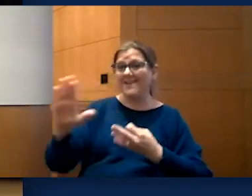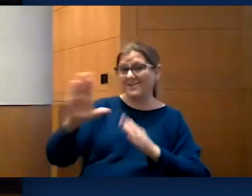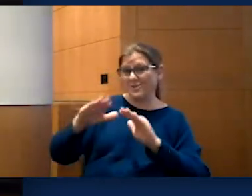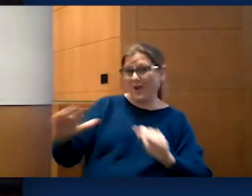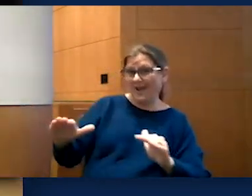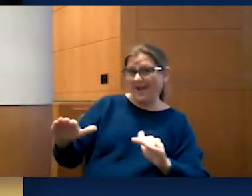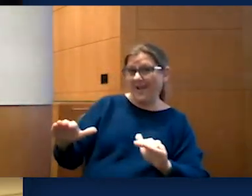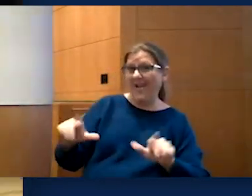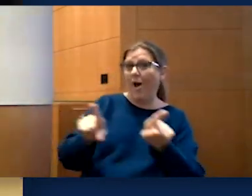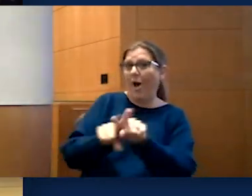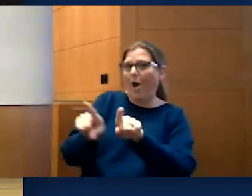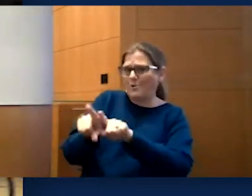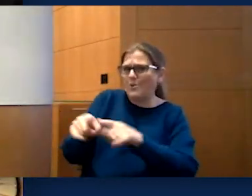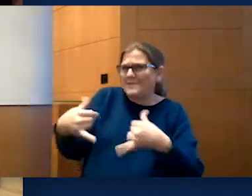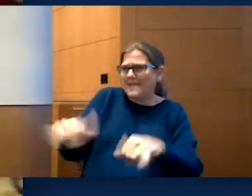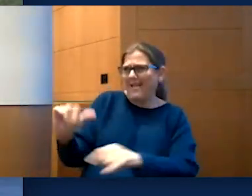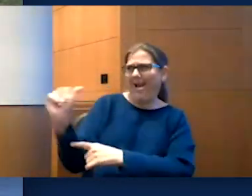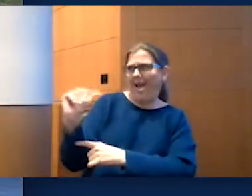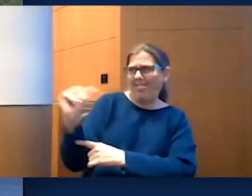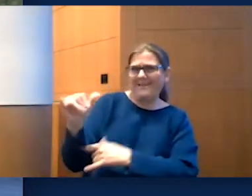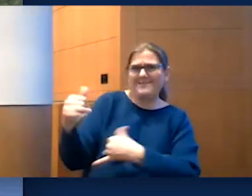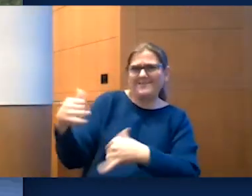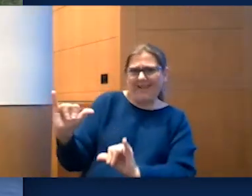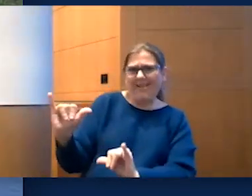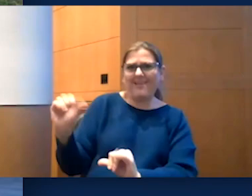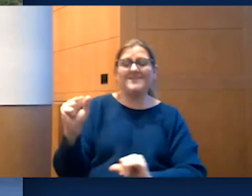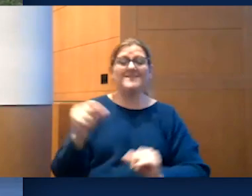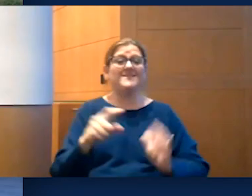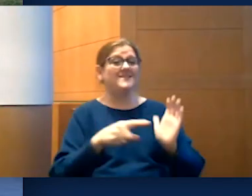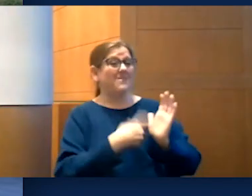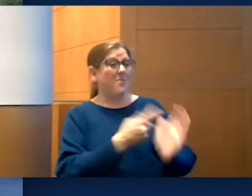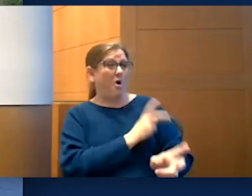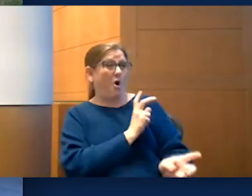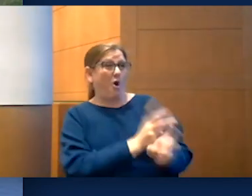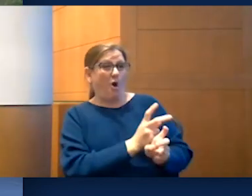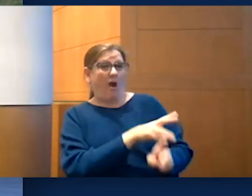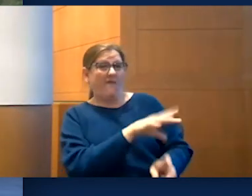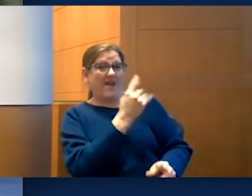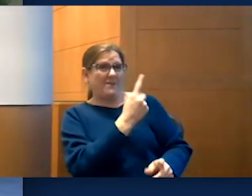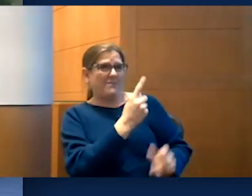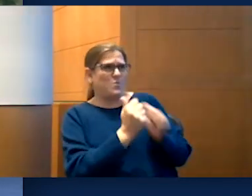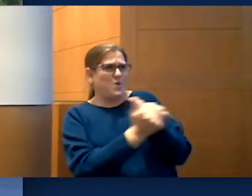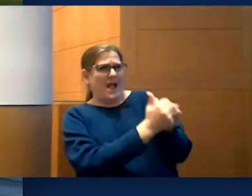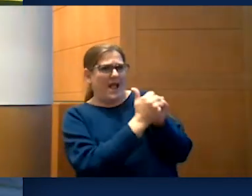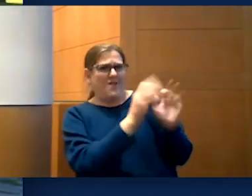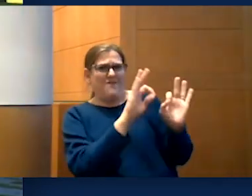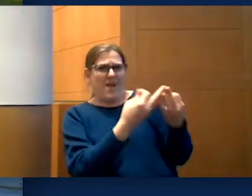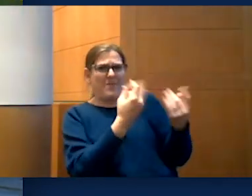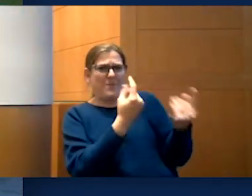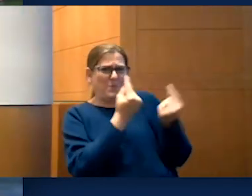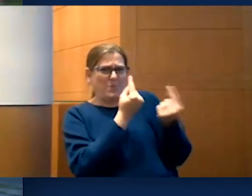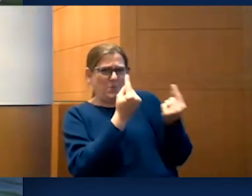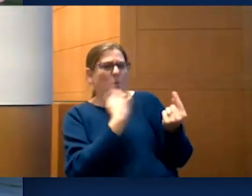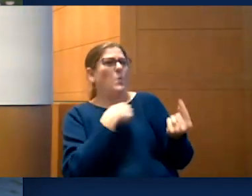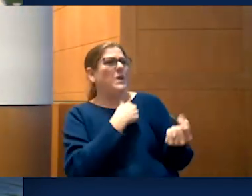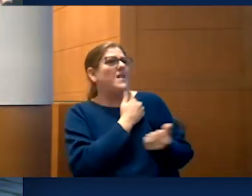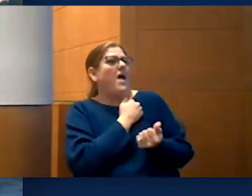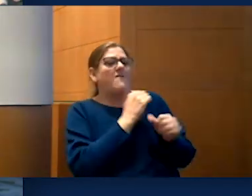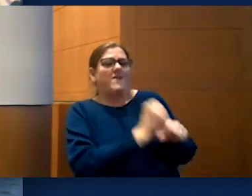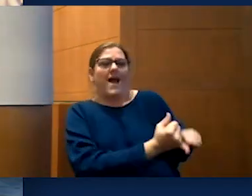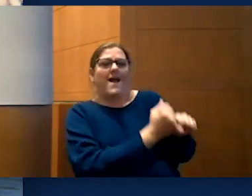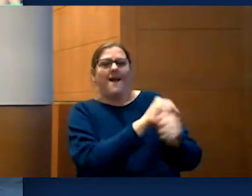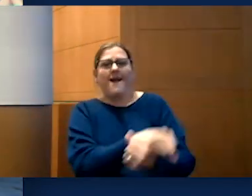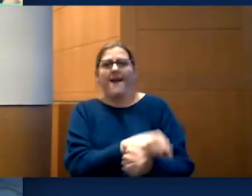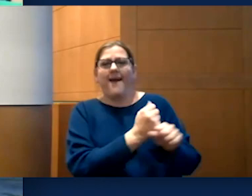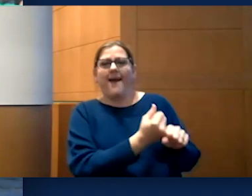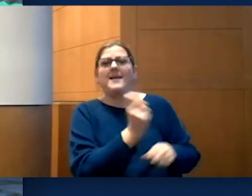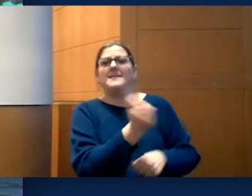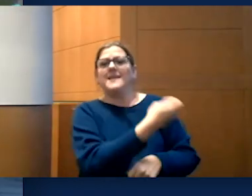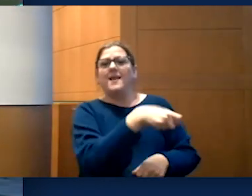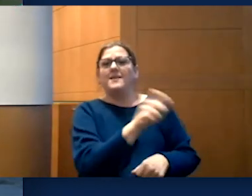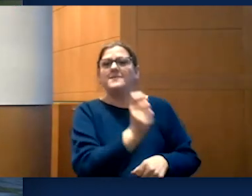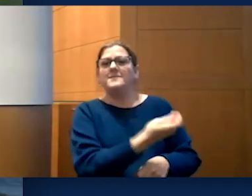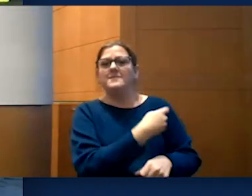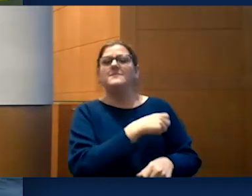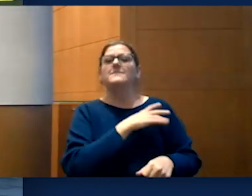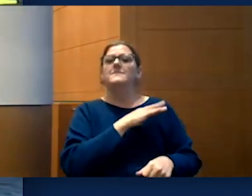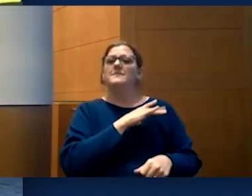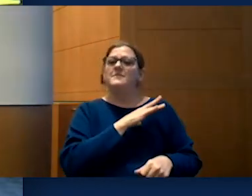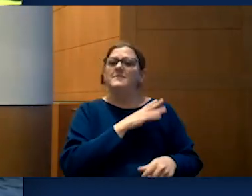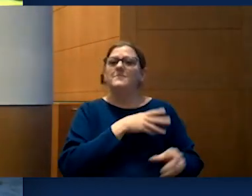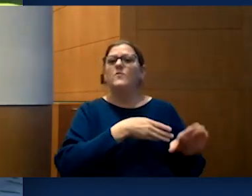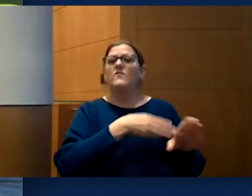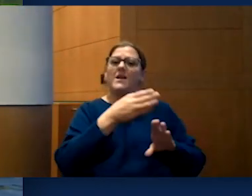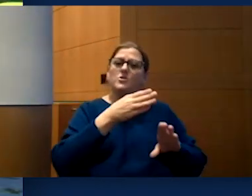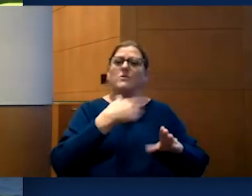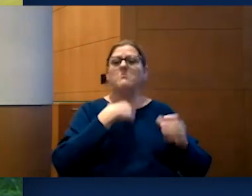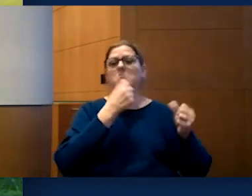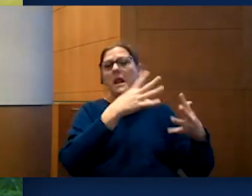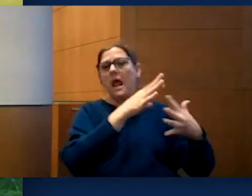Finding things that you can do together as a family. That's what we love about it. It's very professional and there's a lot of options. We make sure that you have a good experience, not only for the child but for your whole family to participate.